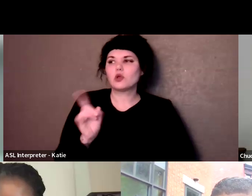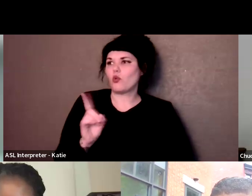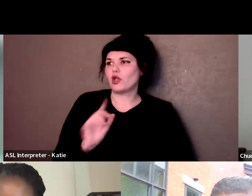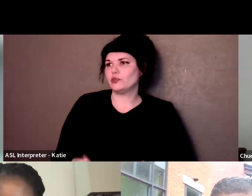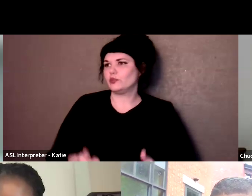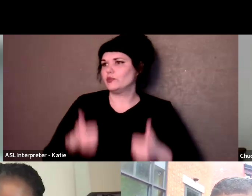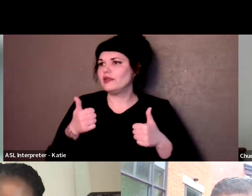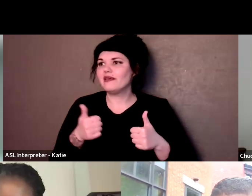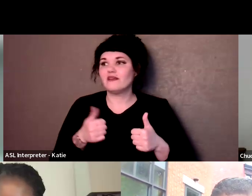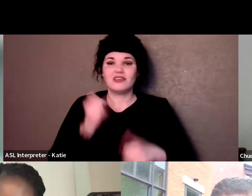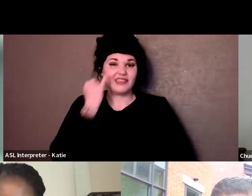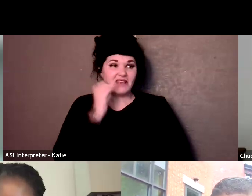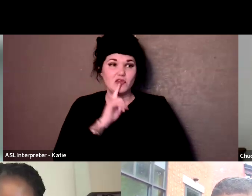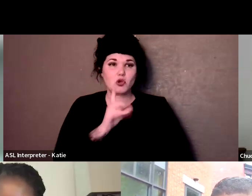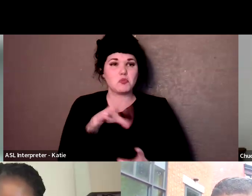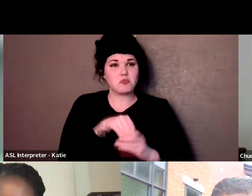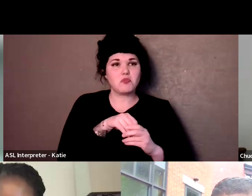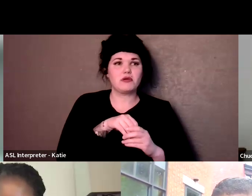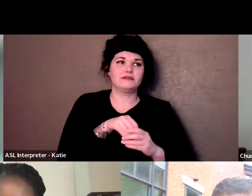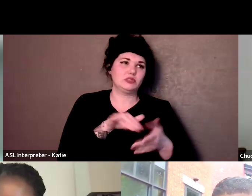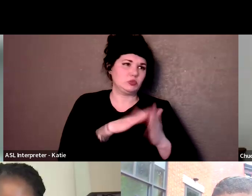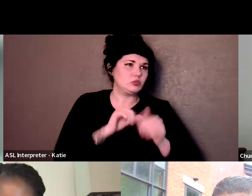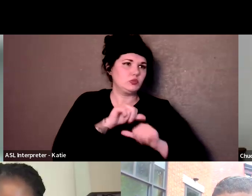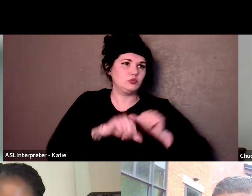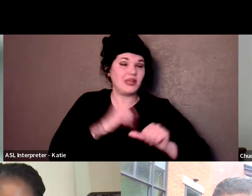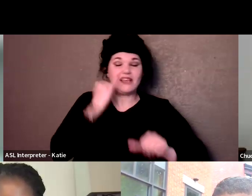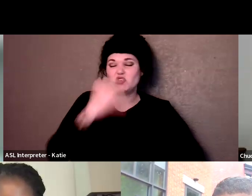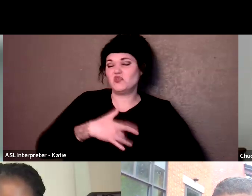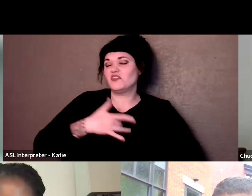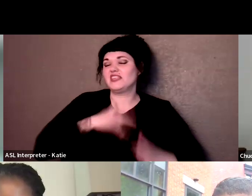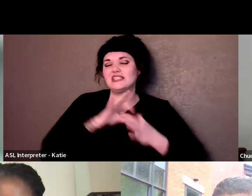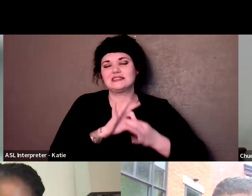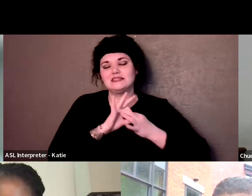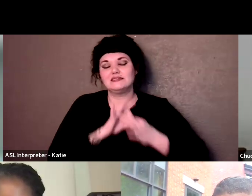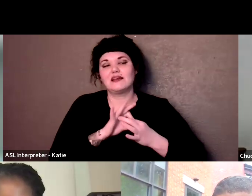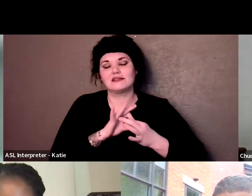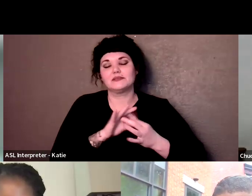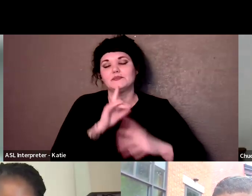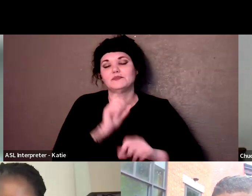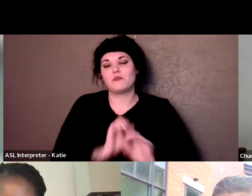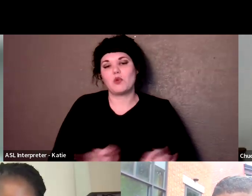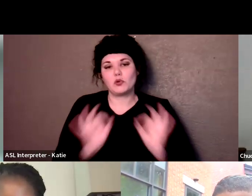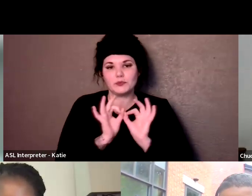you are, how socially connected you feel - that also is important - as well as your ability to